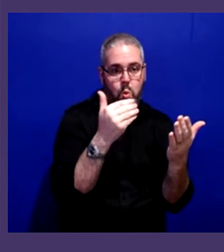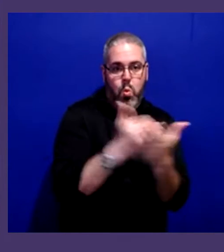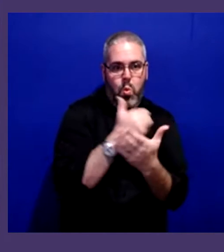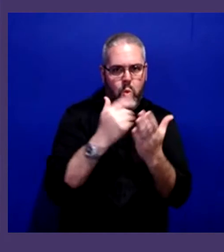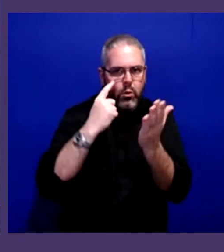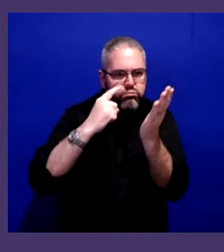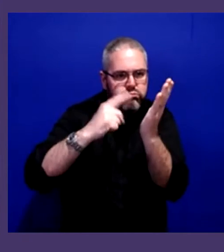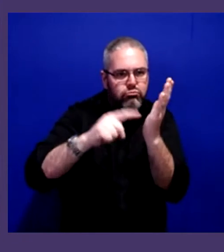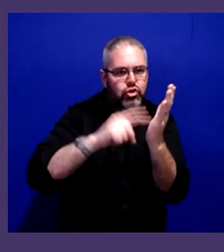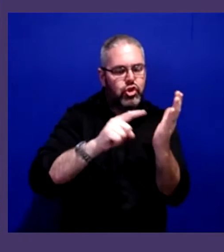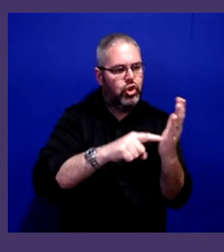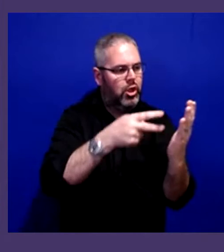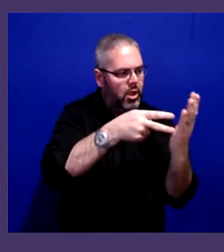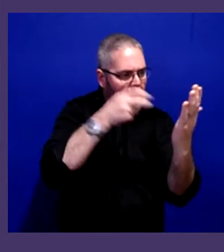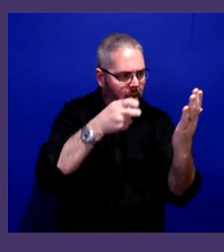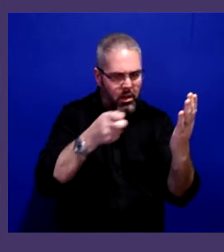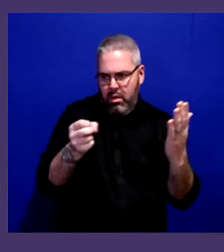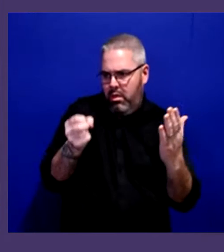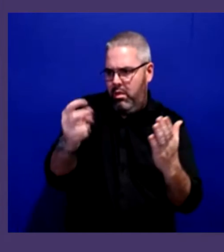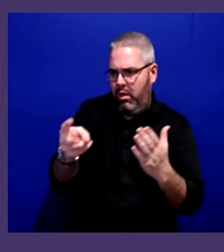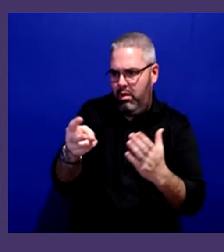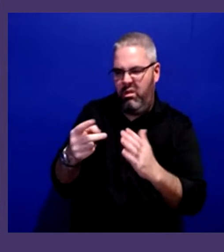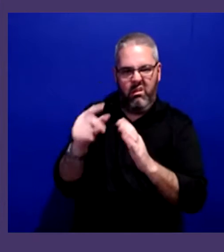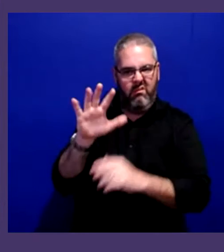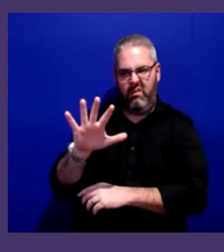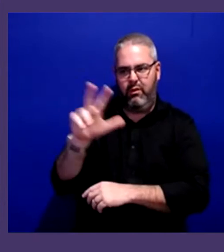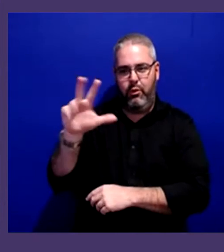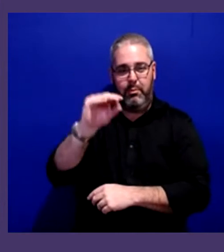53 percent of the Gen Z population,